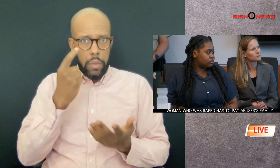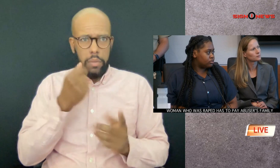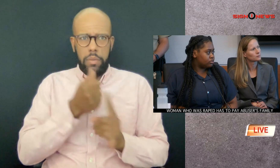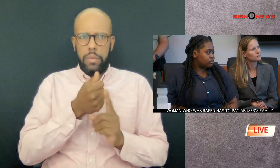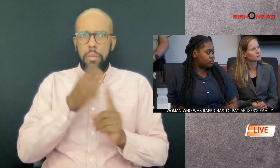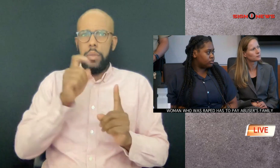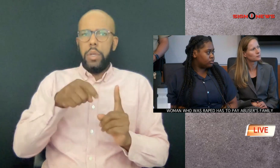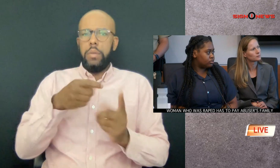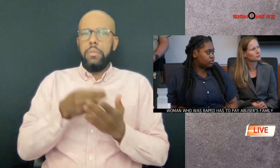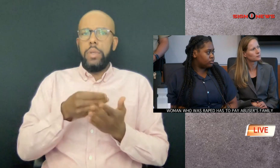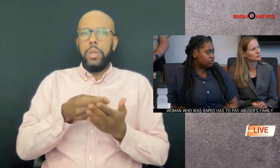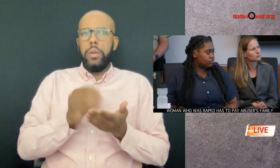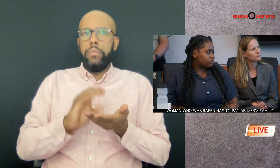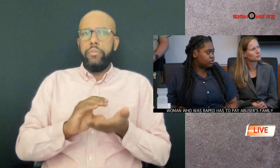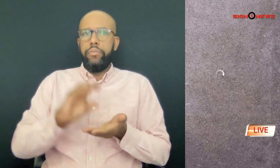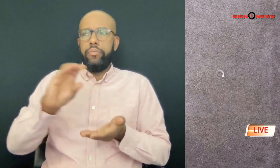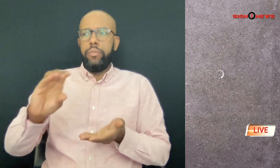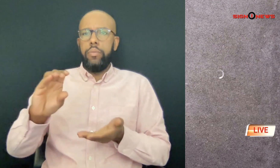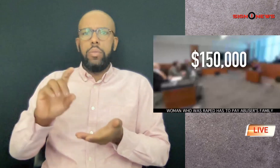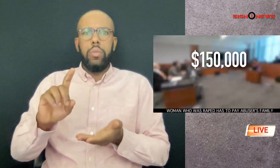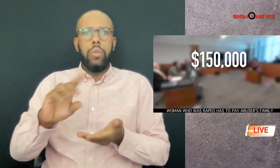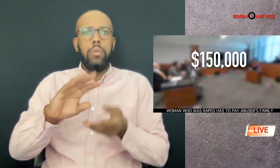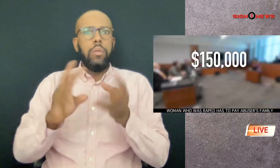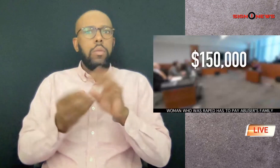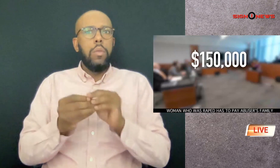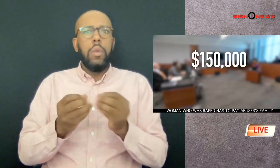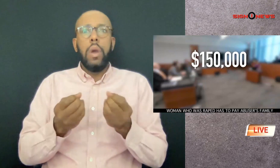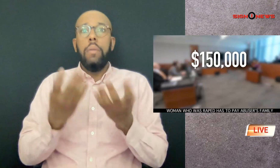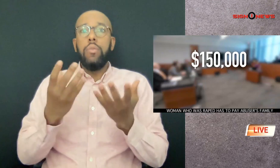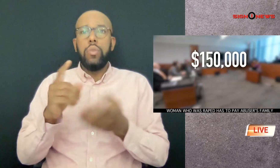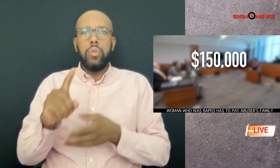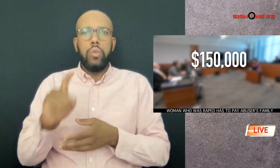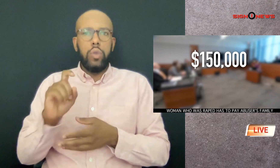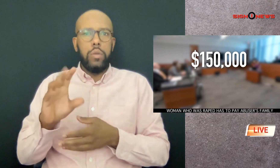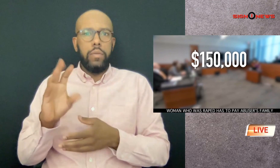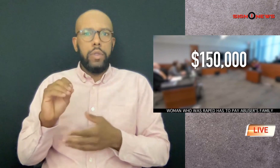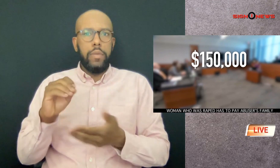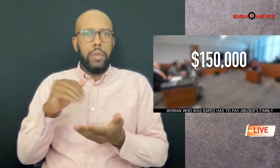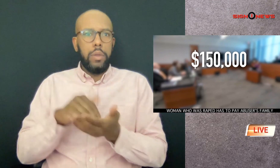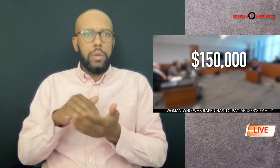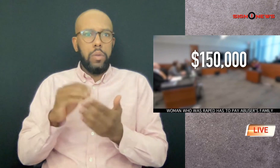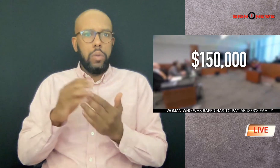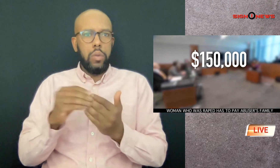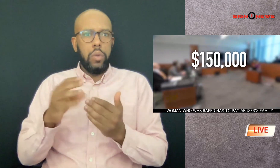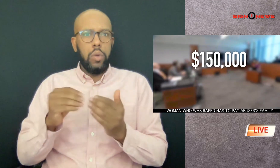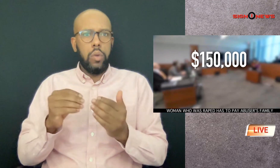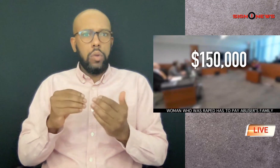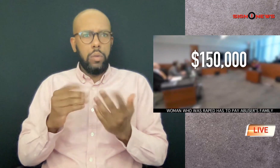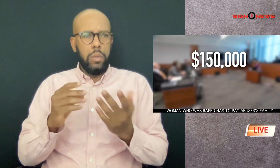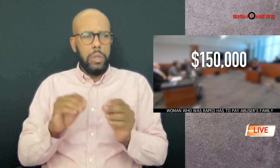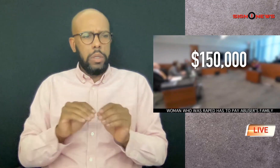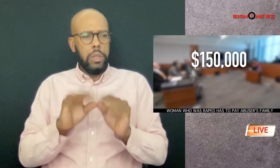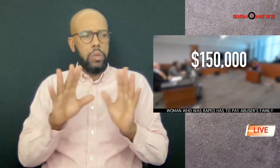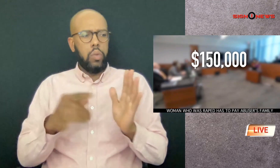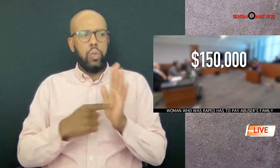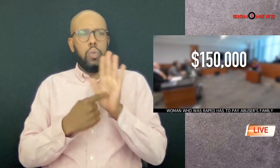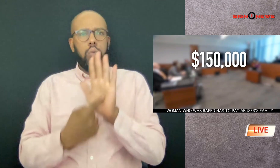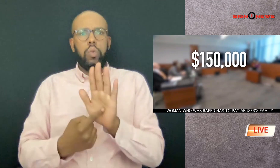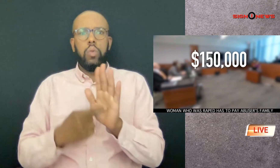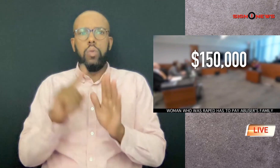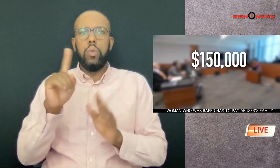however now she also has to pay her alleged rapist's family $150,000